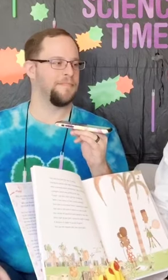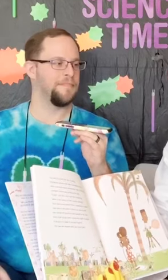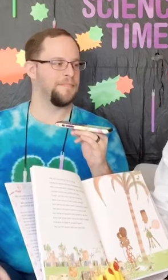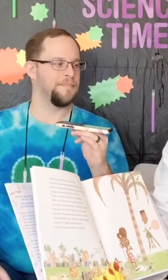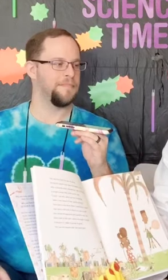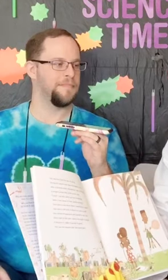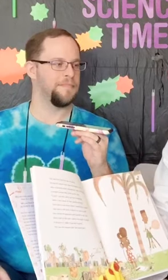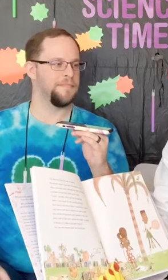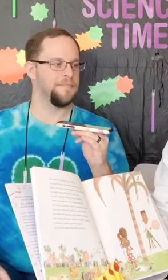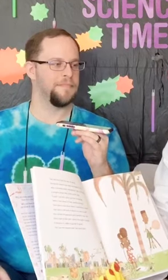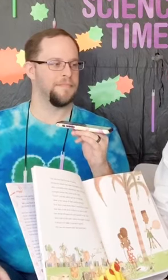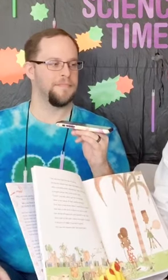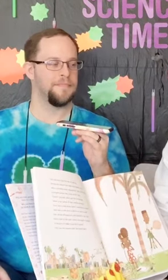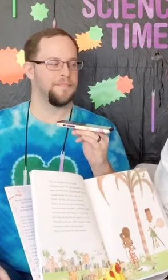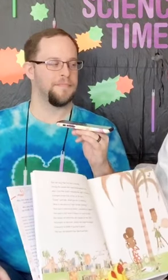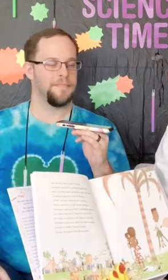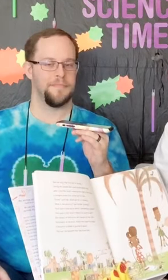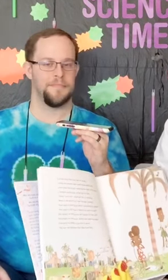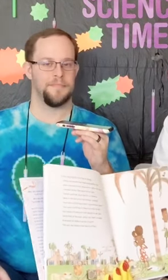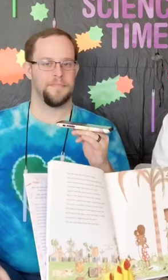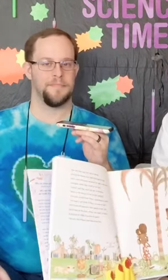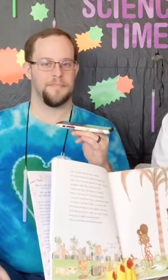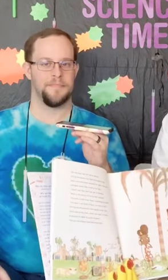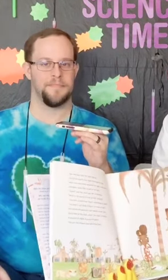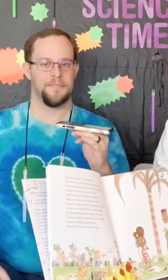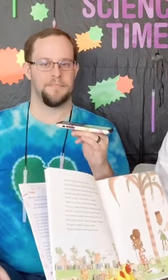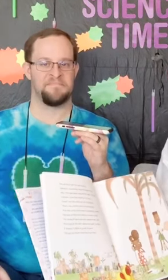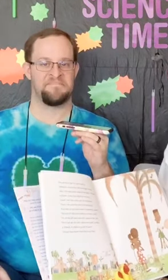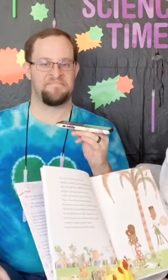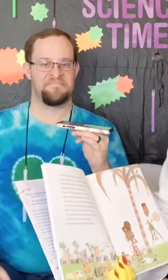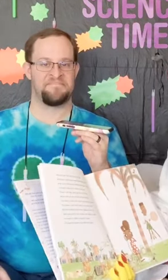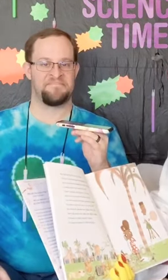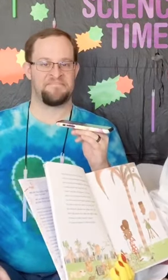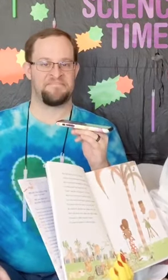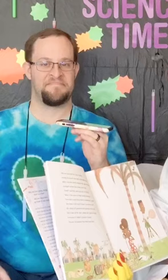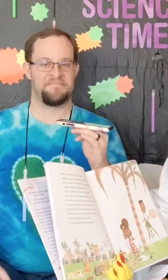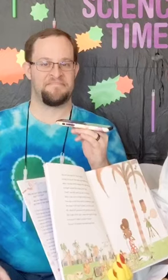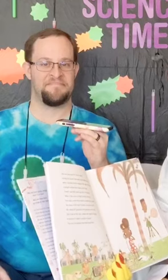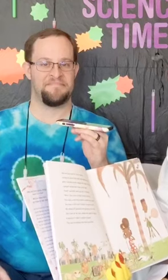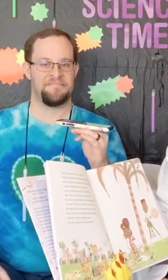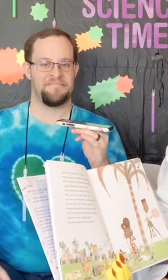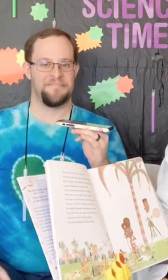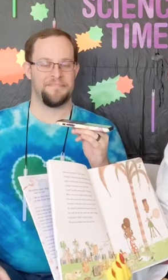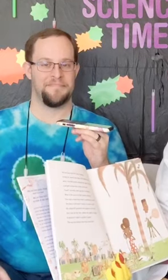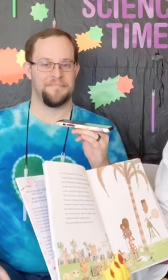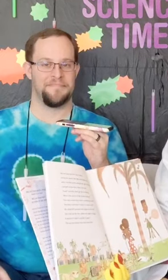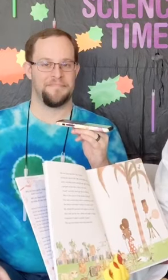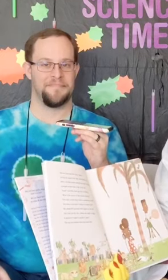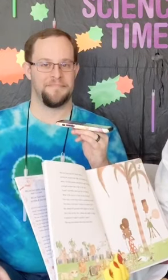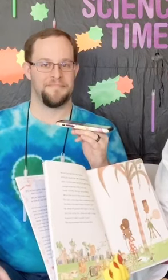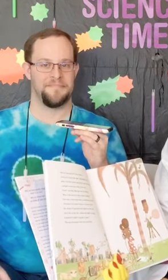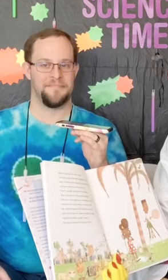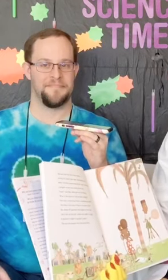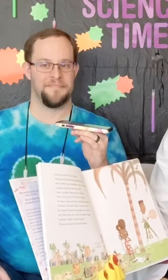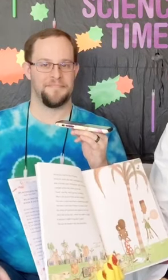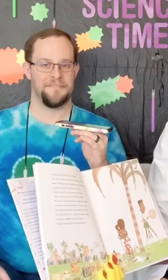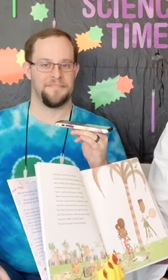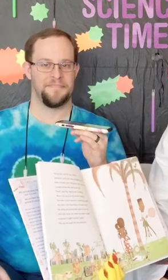A pungent aroma that curled up her toes. "Zowie!" said Ada. Which got her to